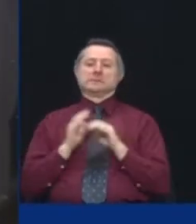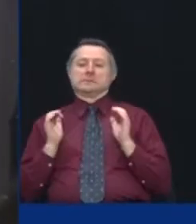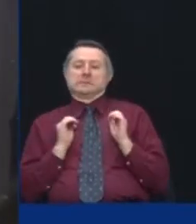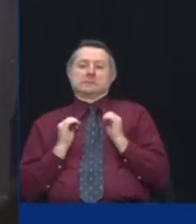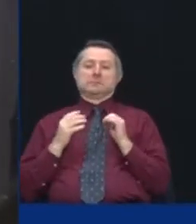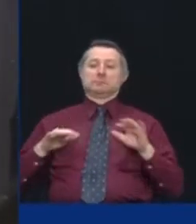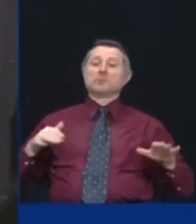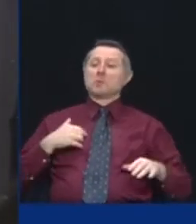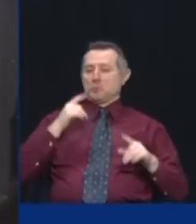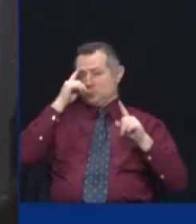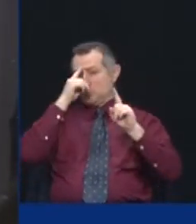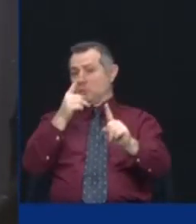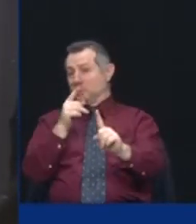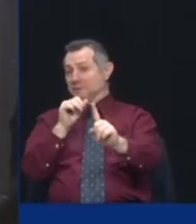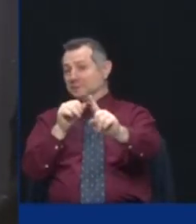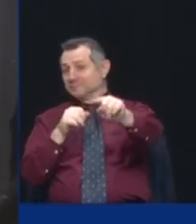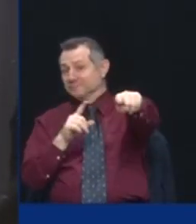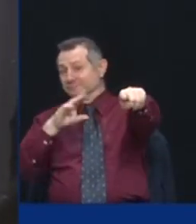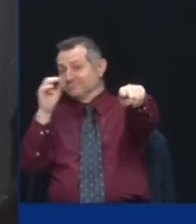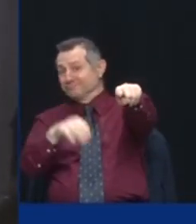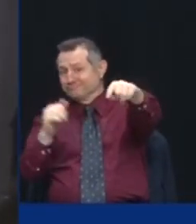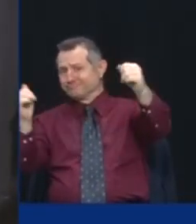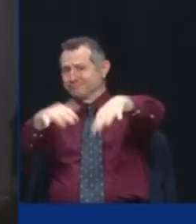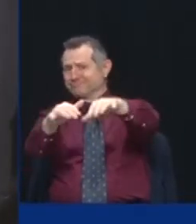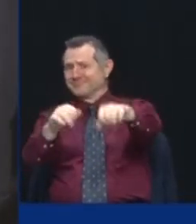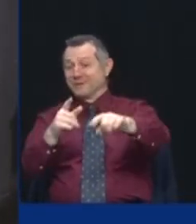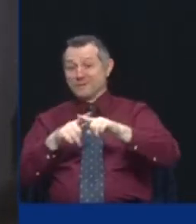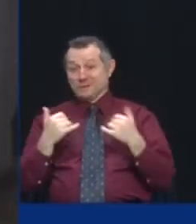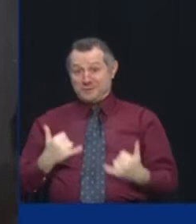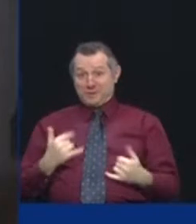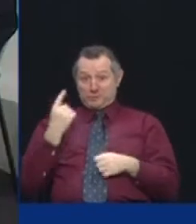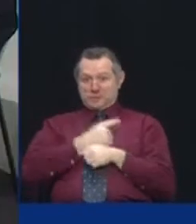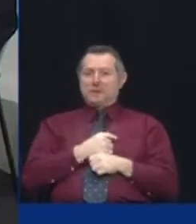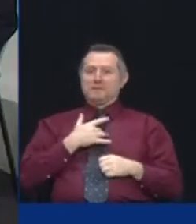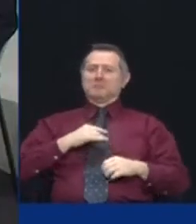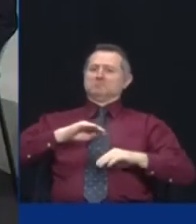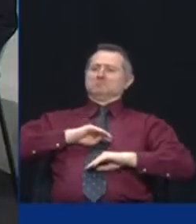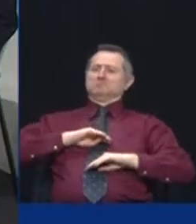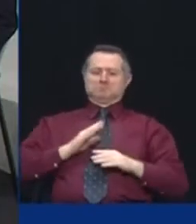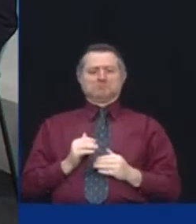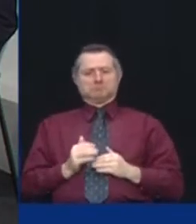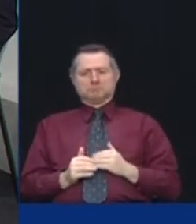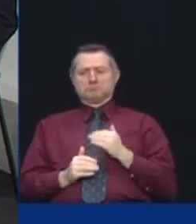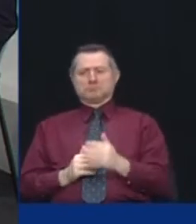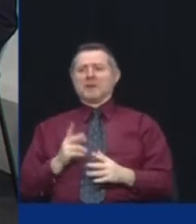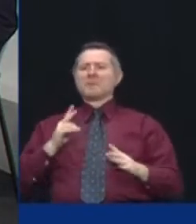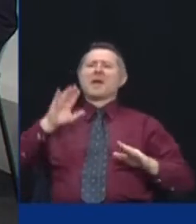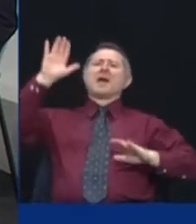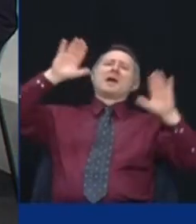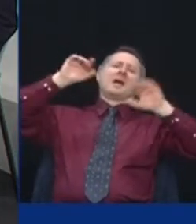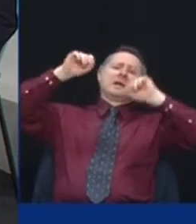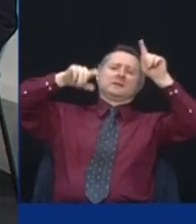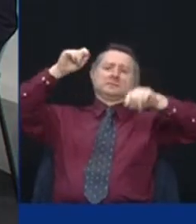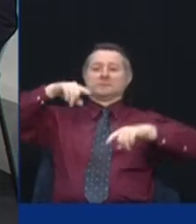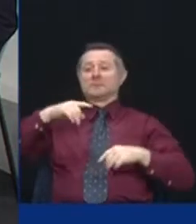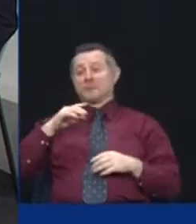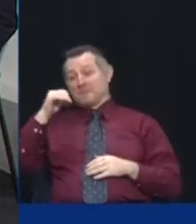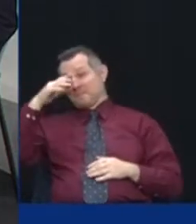GROUPS EVEN IF THEY HAVE BEEN VACCINATED. SO WE'RE WORKING TO OUR FULL CAPACITY OF COURSE.